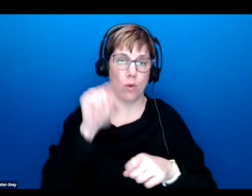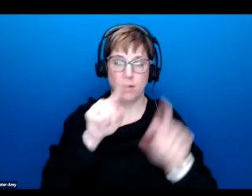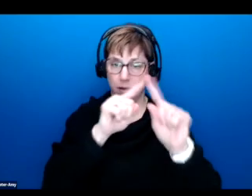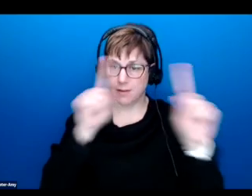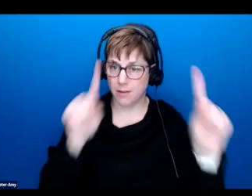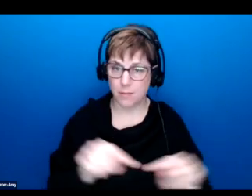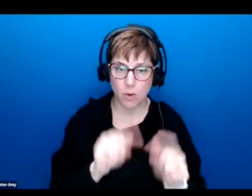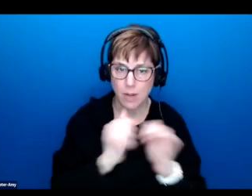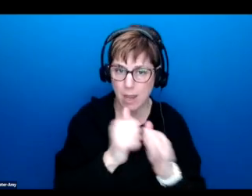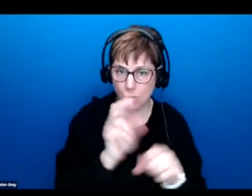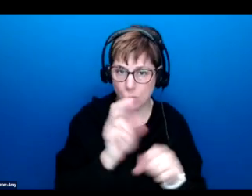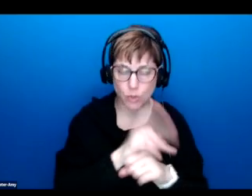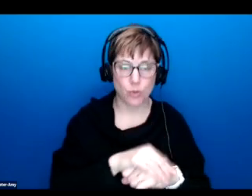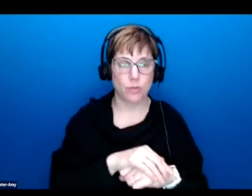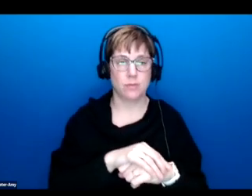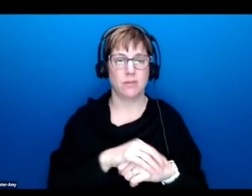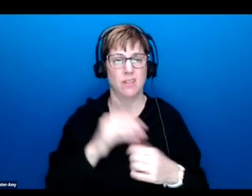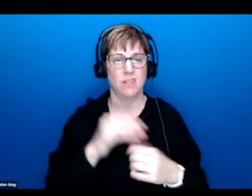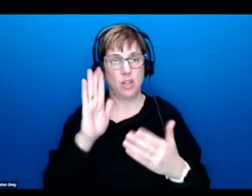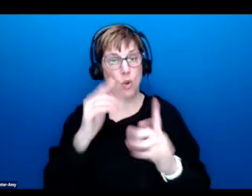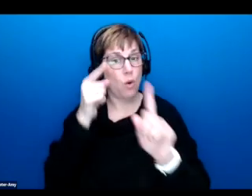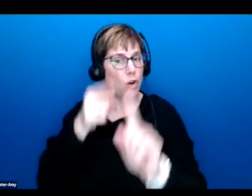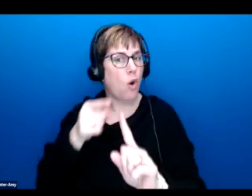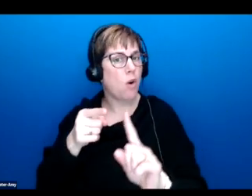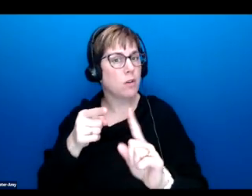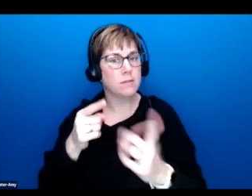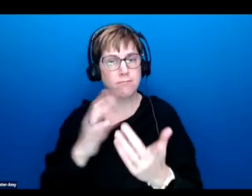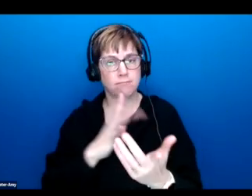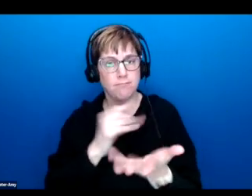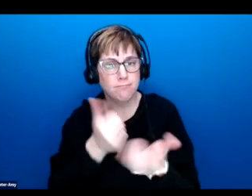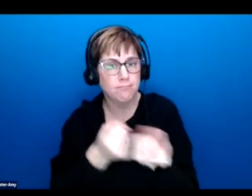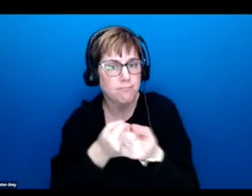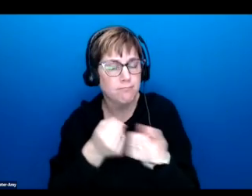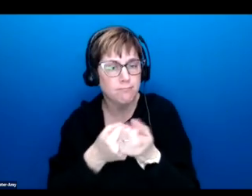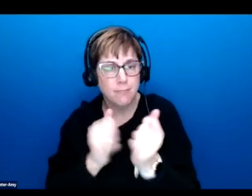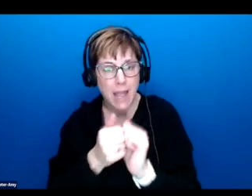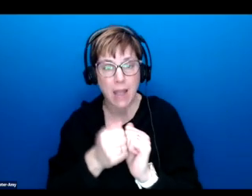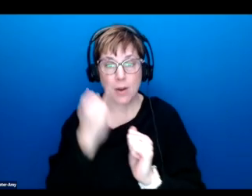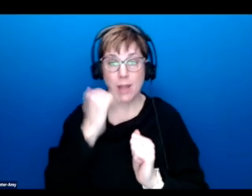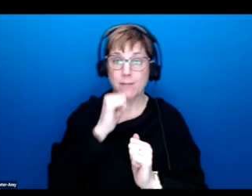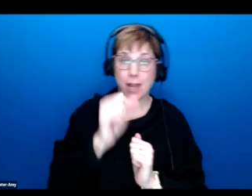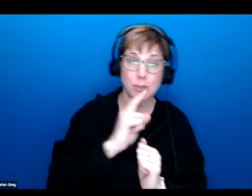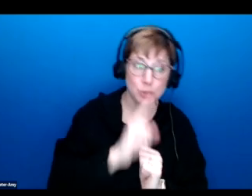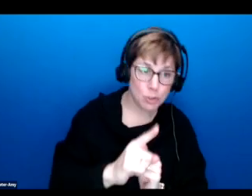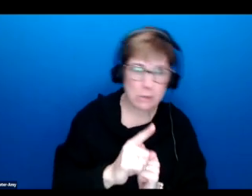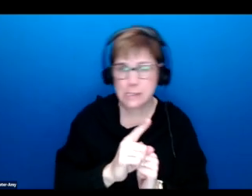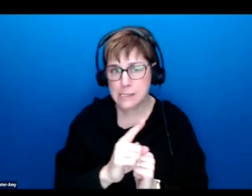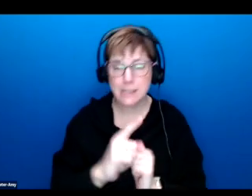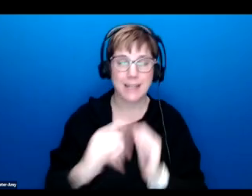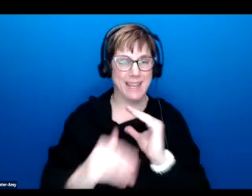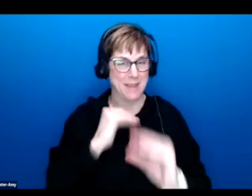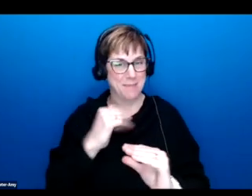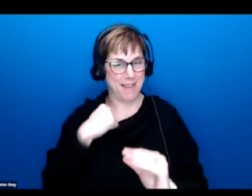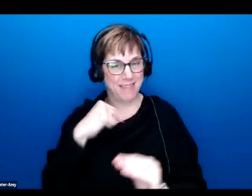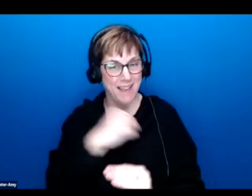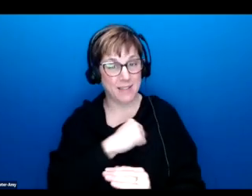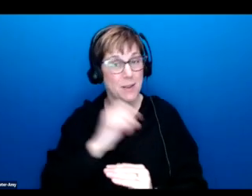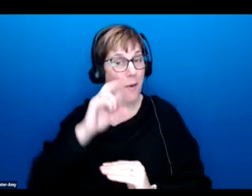and how can you see it advancing your goals? If you're unsure, email us or put your favorite emoji